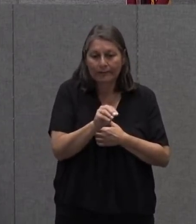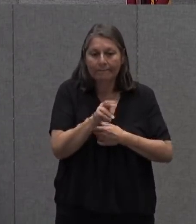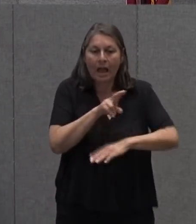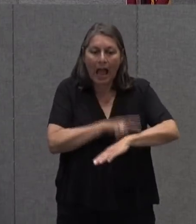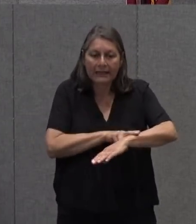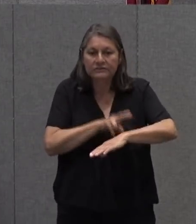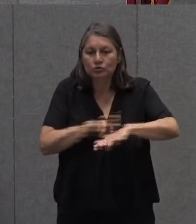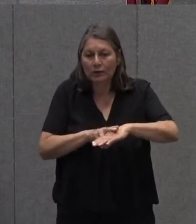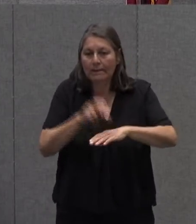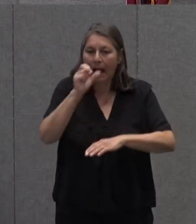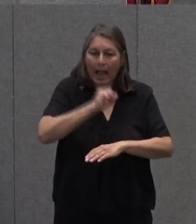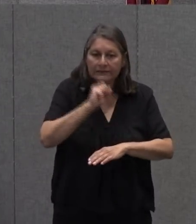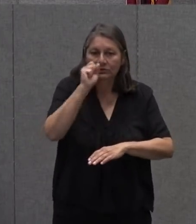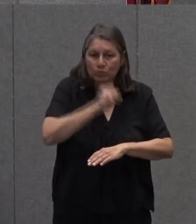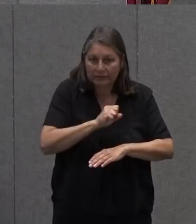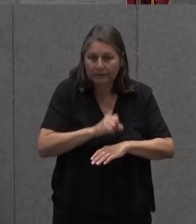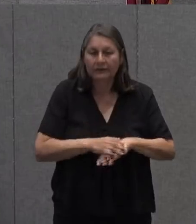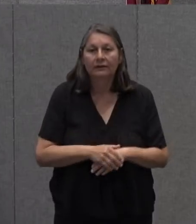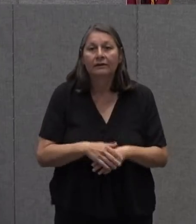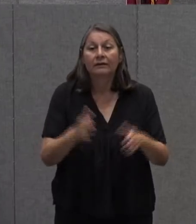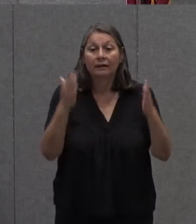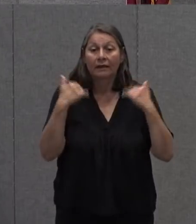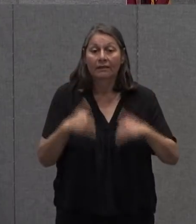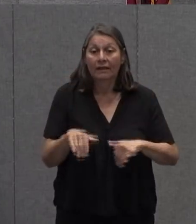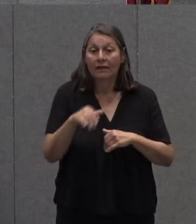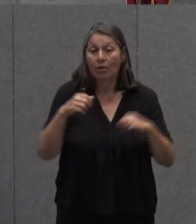And that cold and yummy had four syllables.